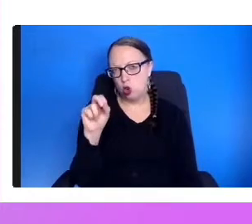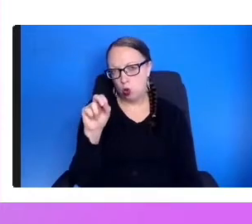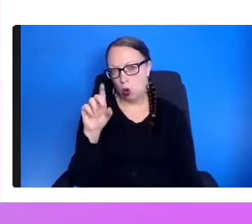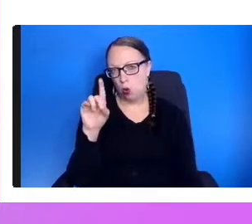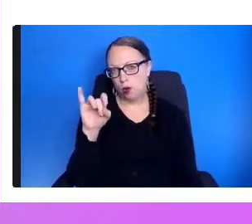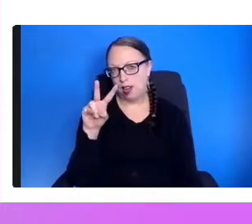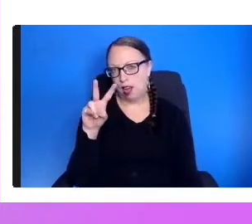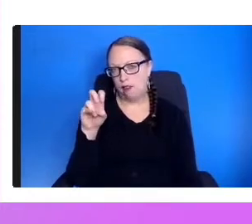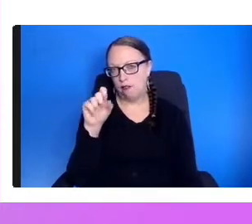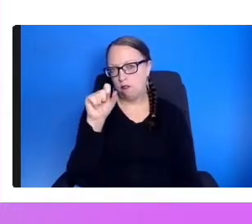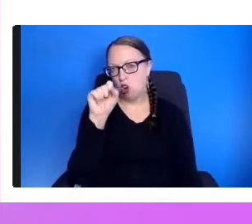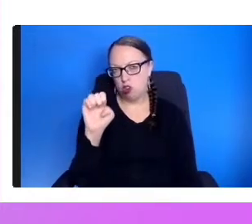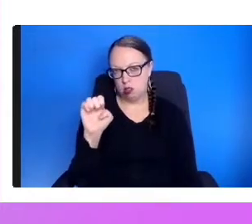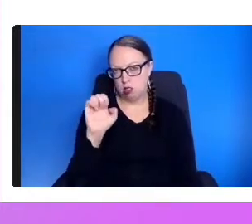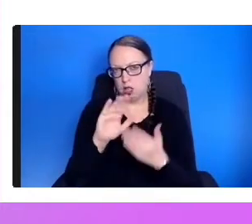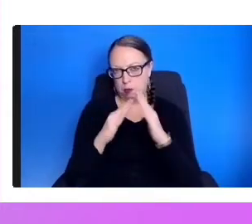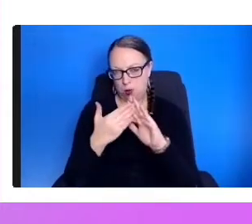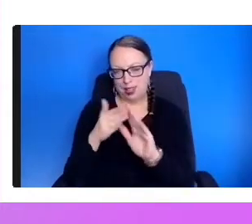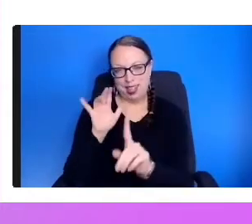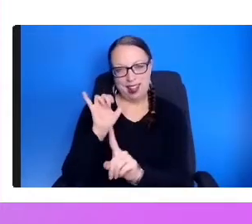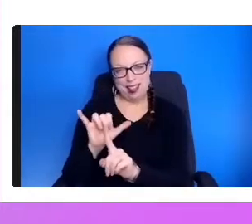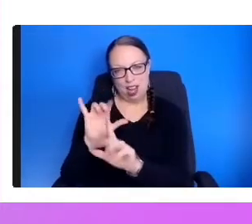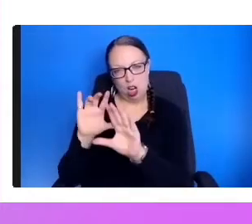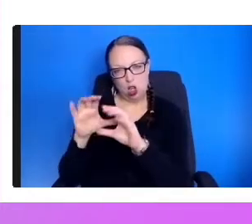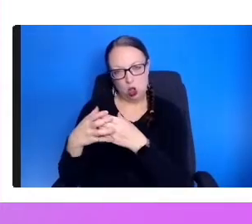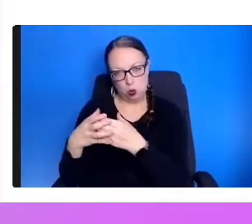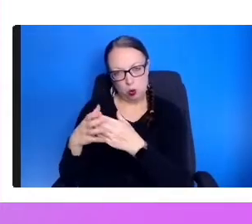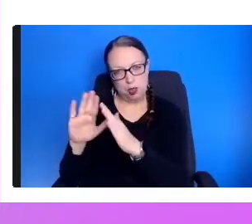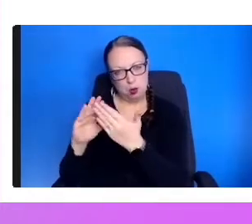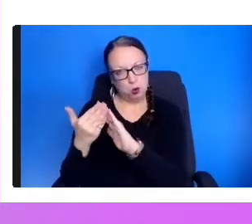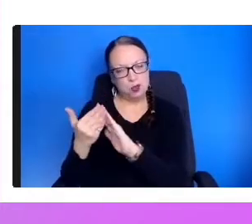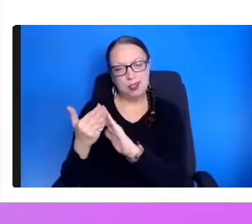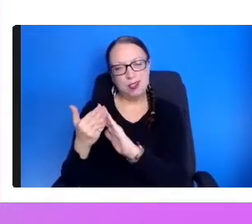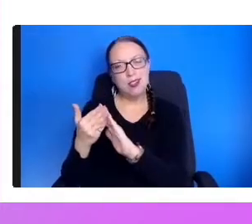because this community is often overlooked it's fantastically diverse